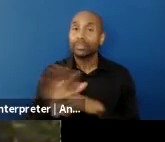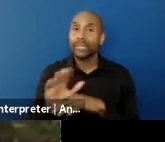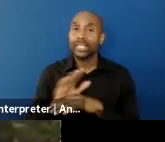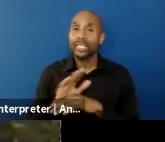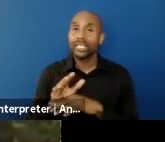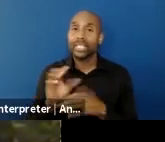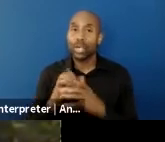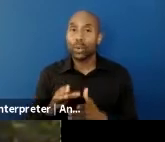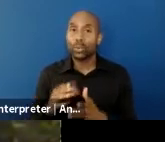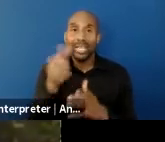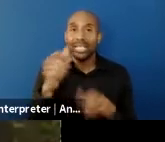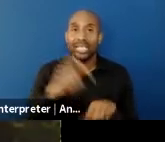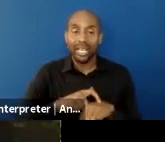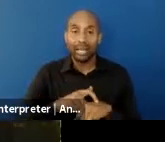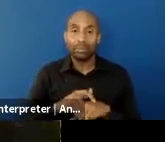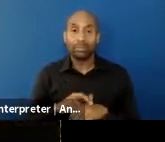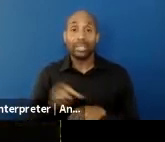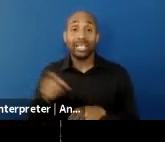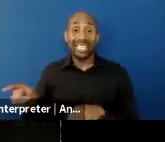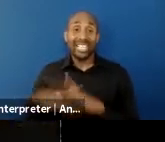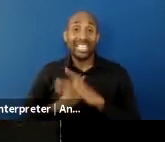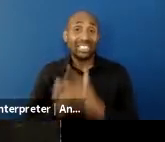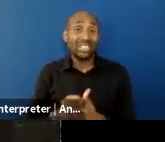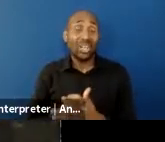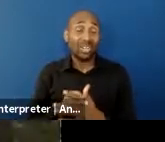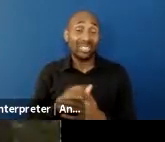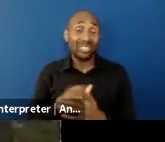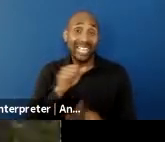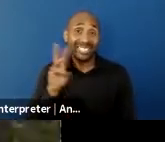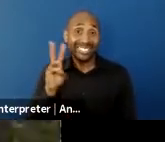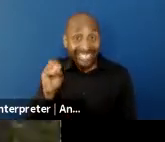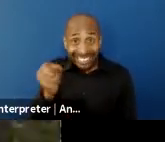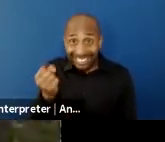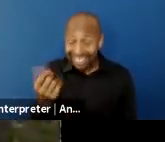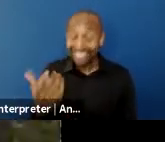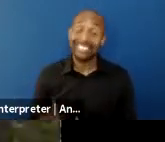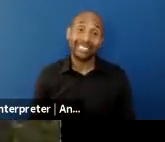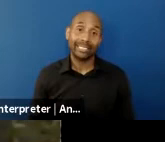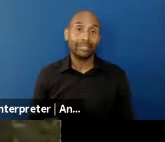He did not start his until he was in his 60s.